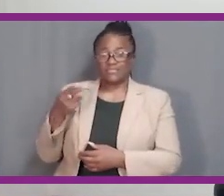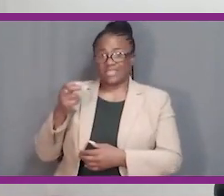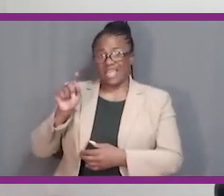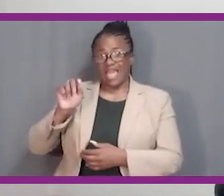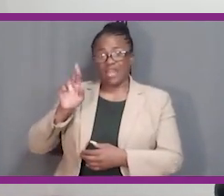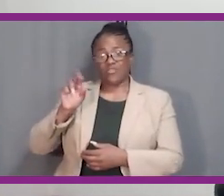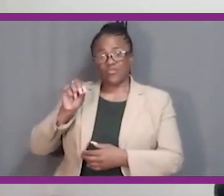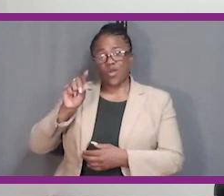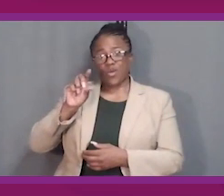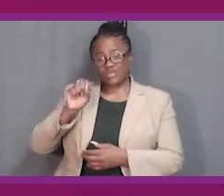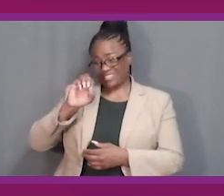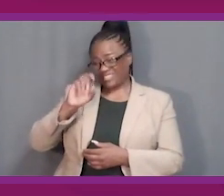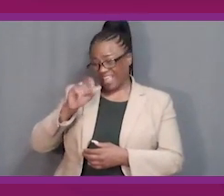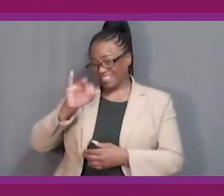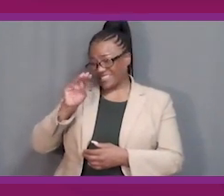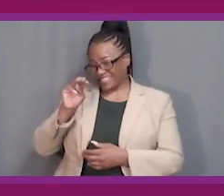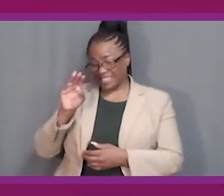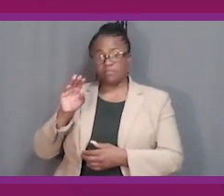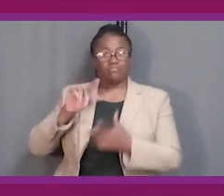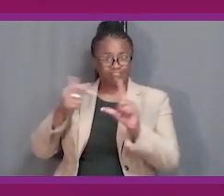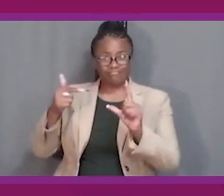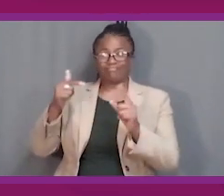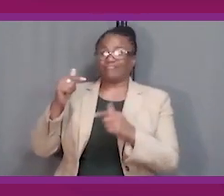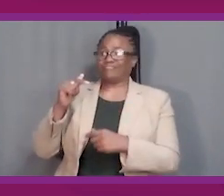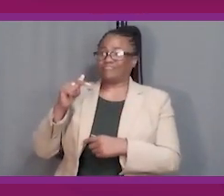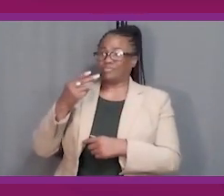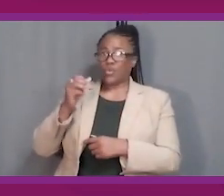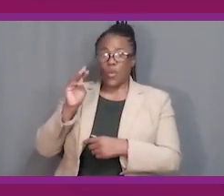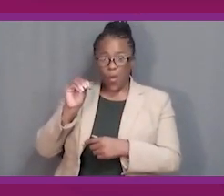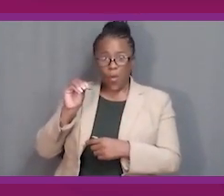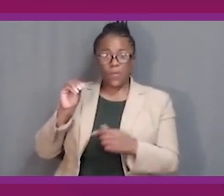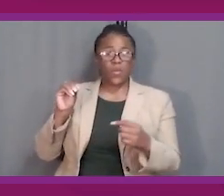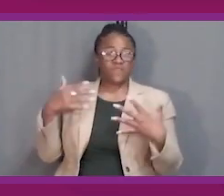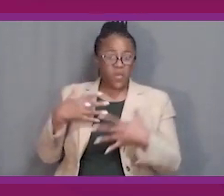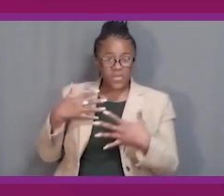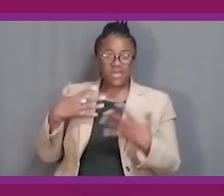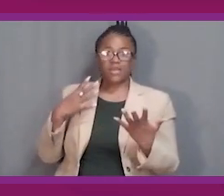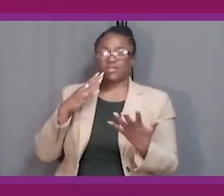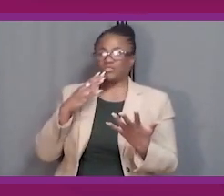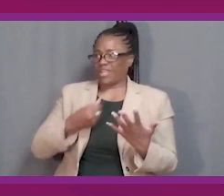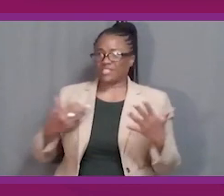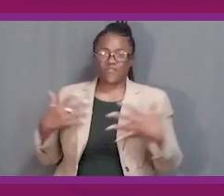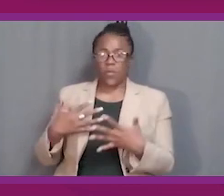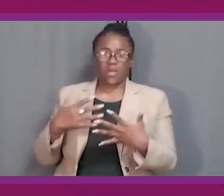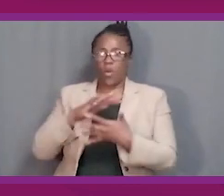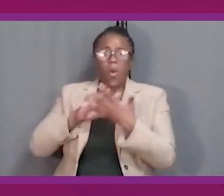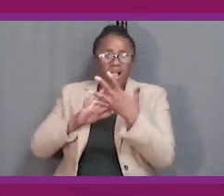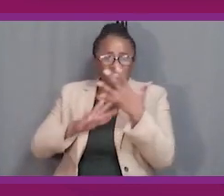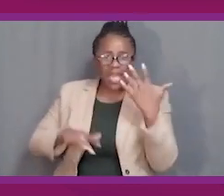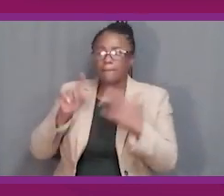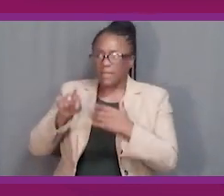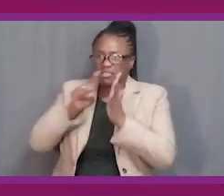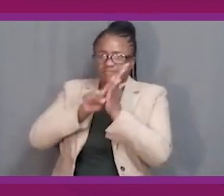etc., etc., etc. And I think that when we talk about disability justice,